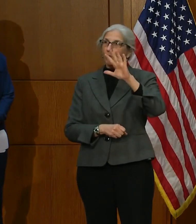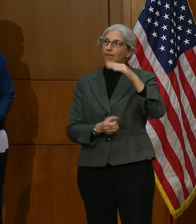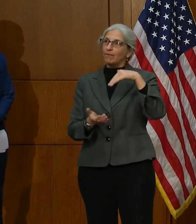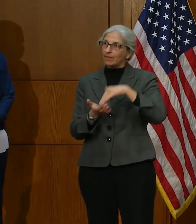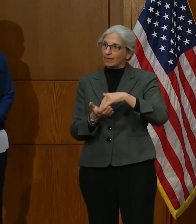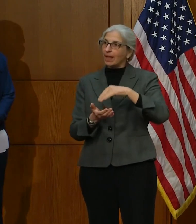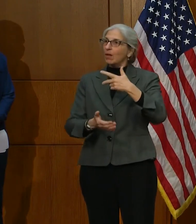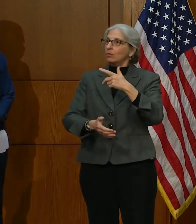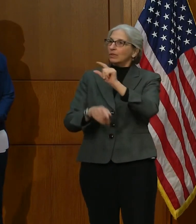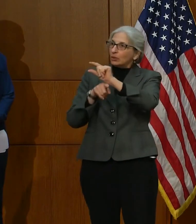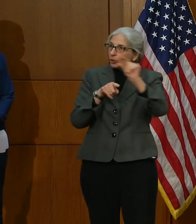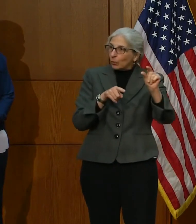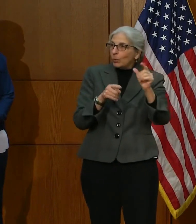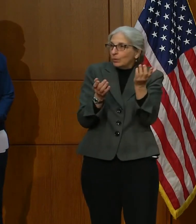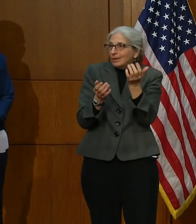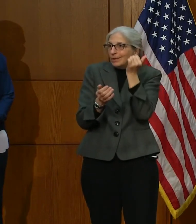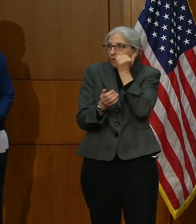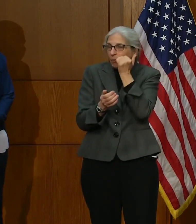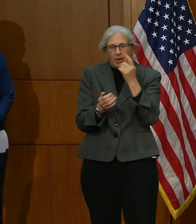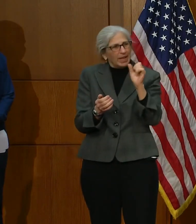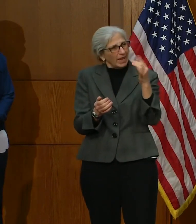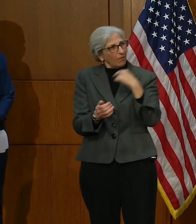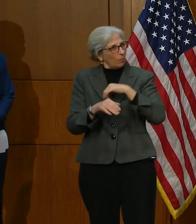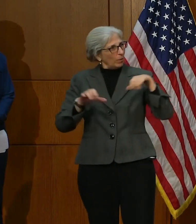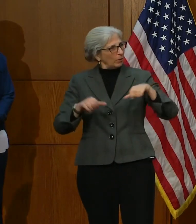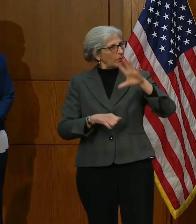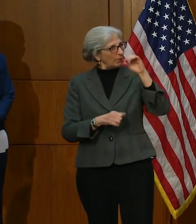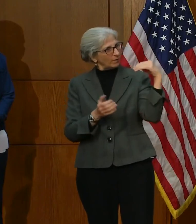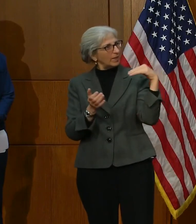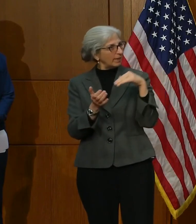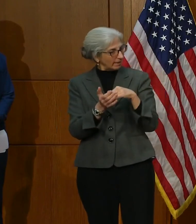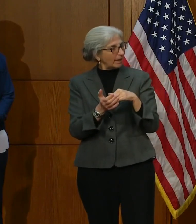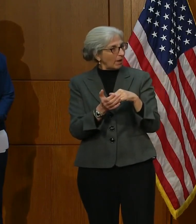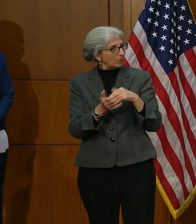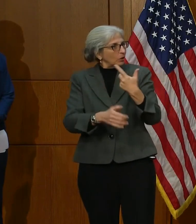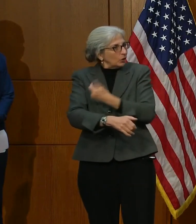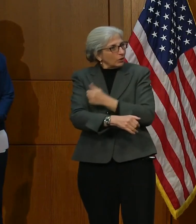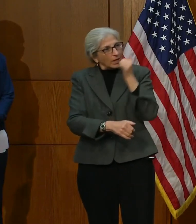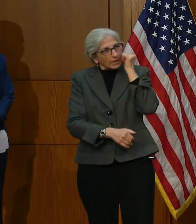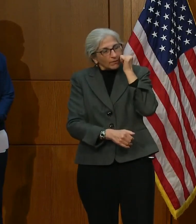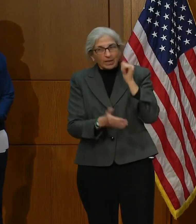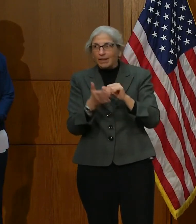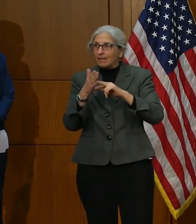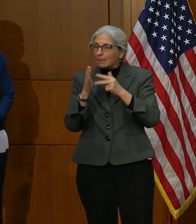WE'RE GETTING ABOUT 105,000 DOSES OF WEAK IF WE'RE GOING TO